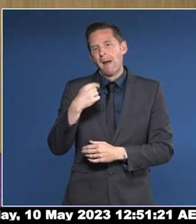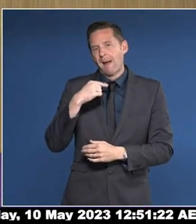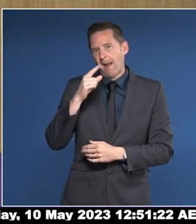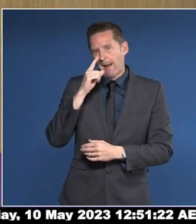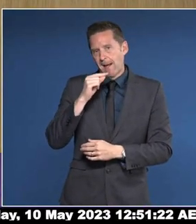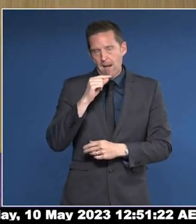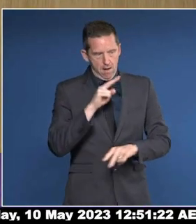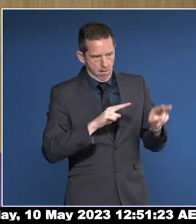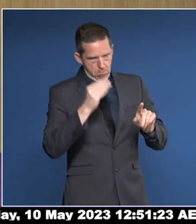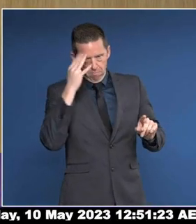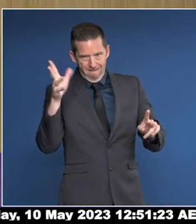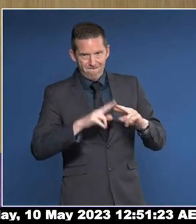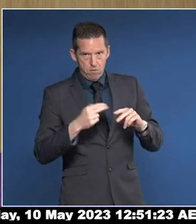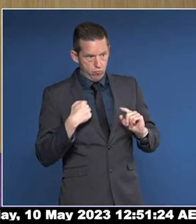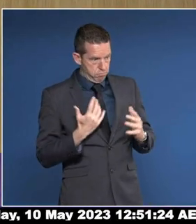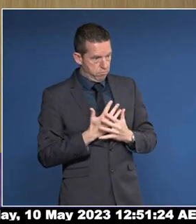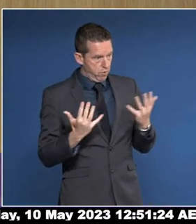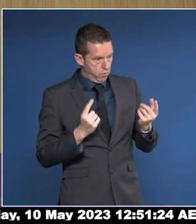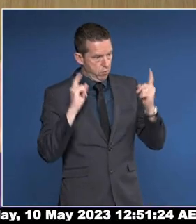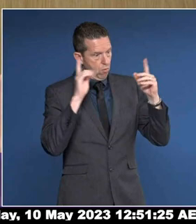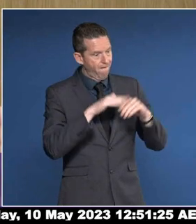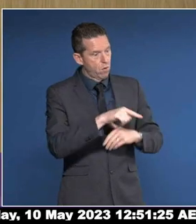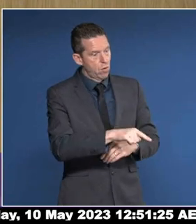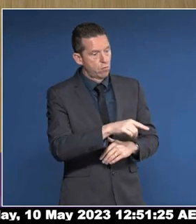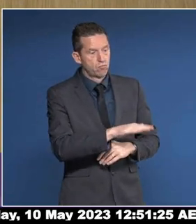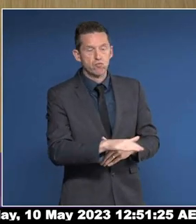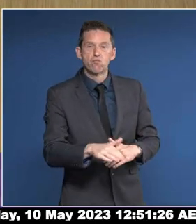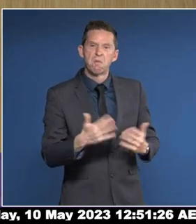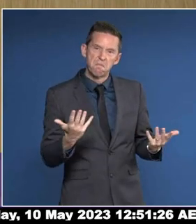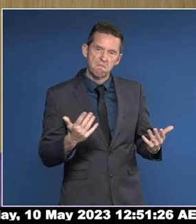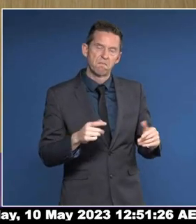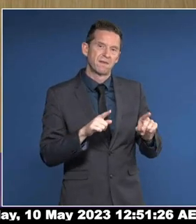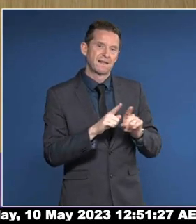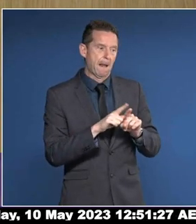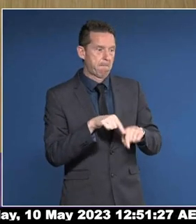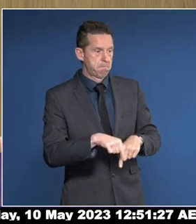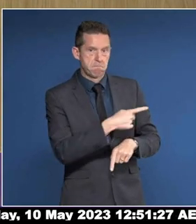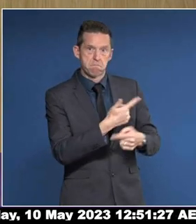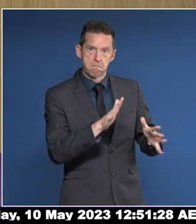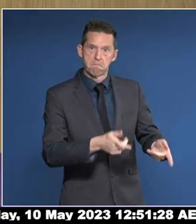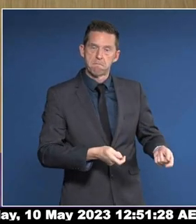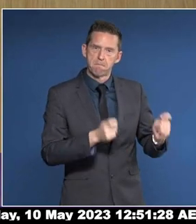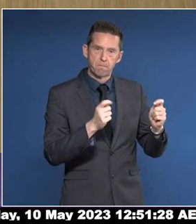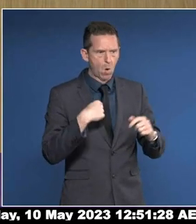If we have serious concerns in relation to a child, through indicias you raised, then we will report it. MS EASTMAN: Okay.